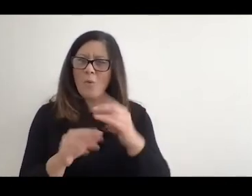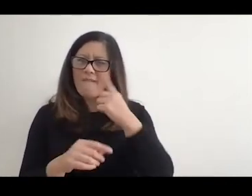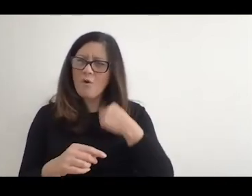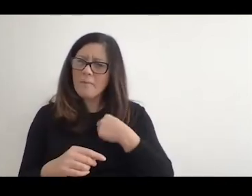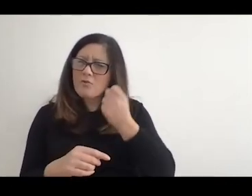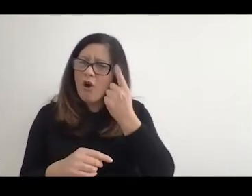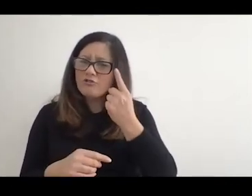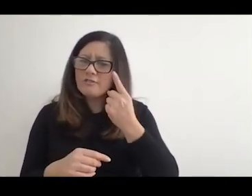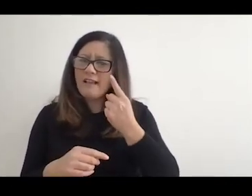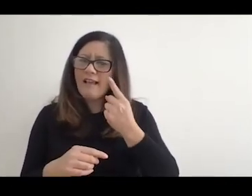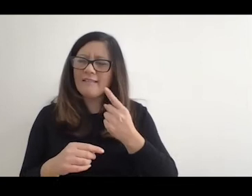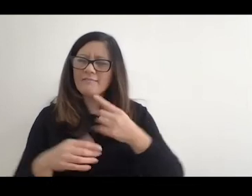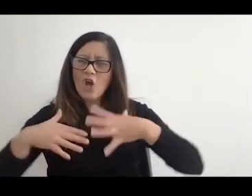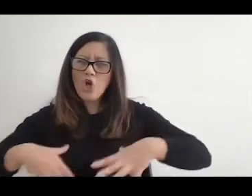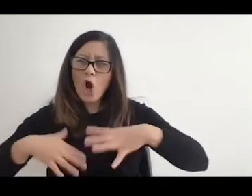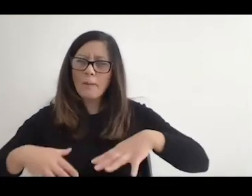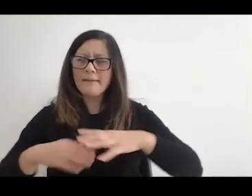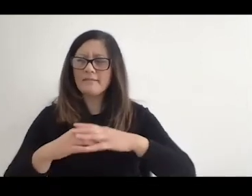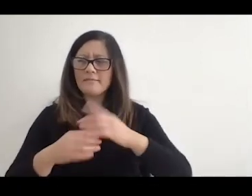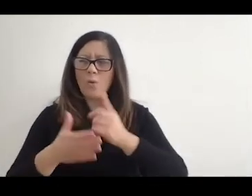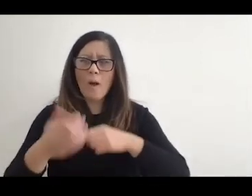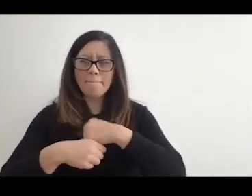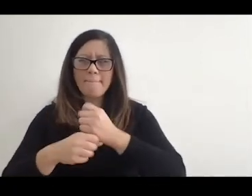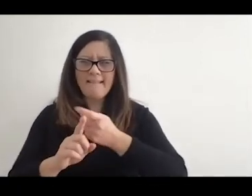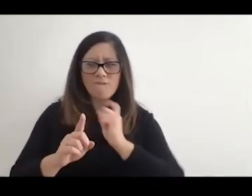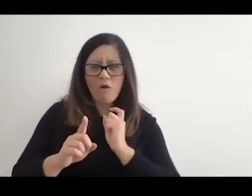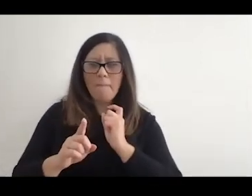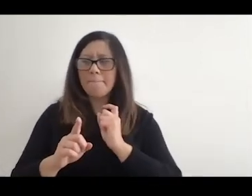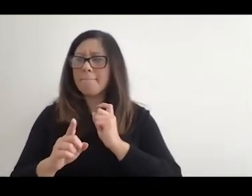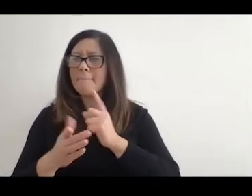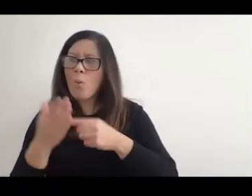will what will not work for my client. I need to make sure that I'm not